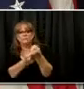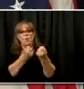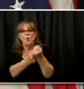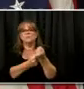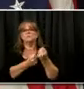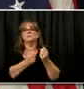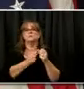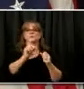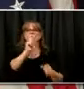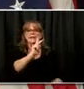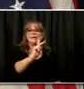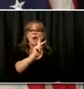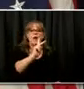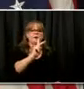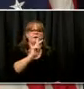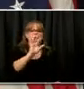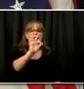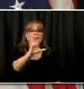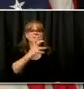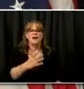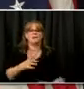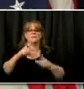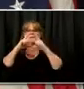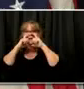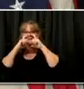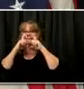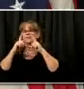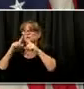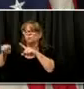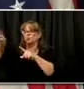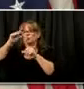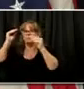continues to do that i know our districts are working very hard on health screenings